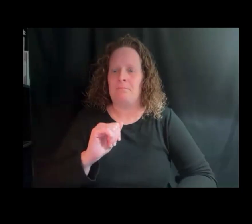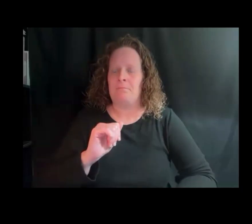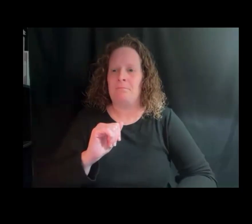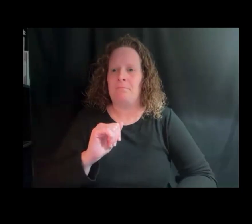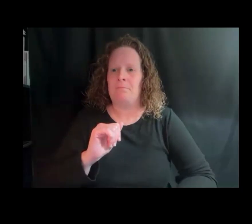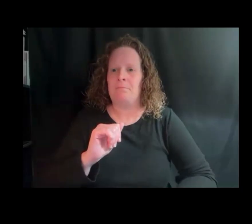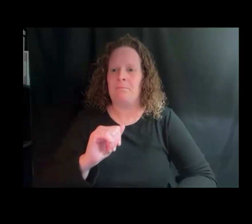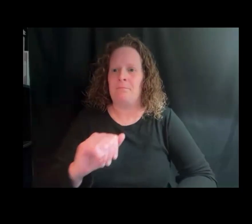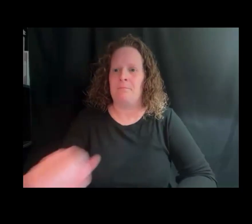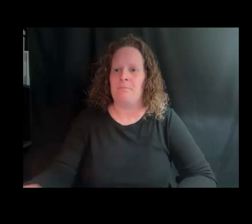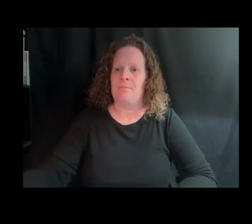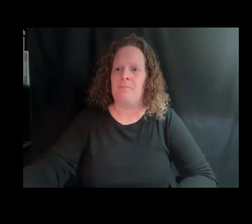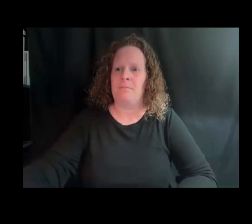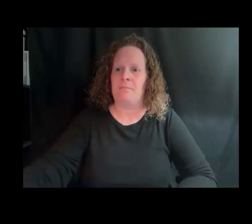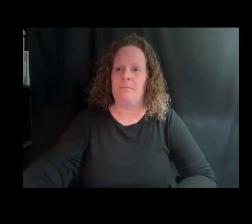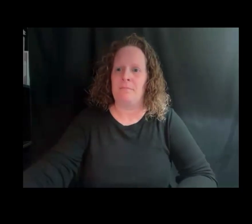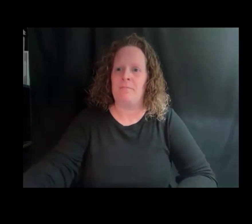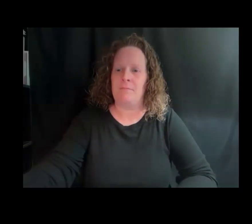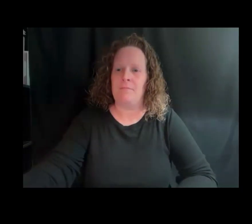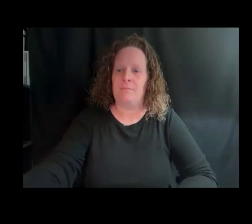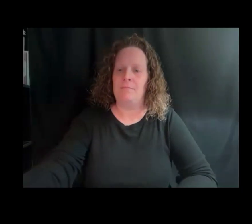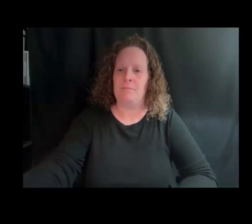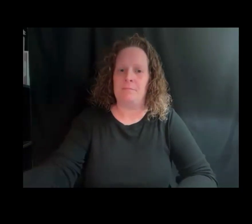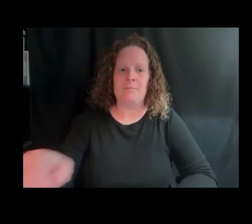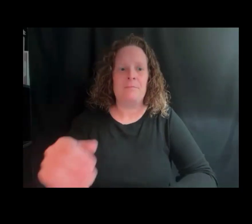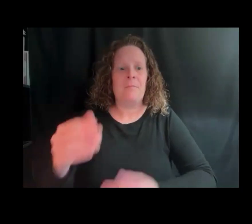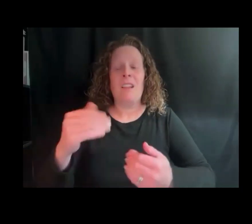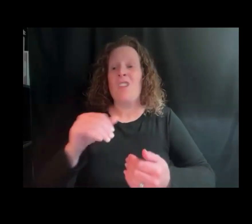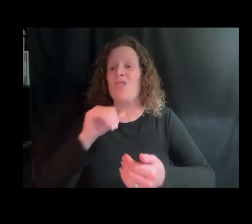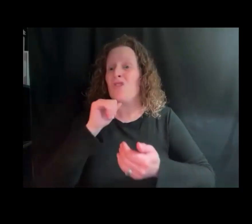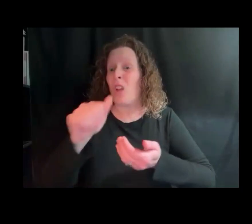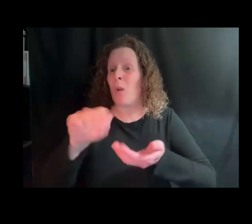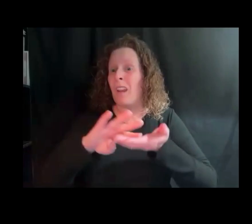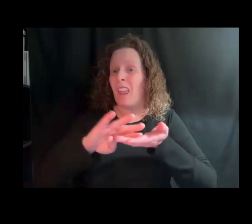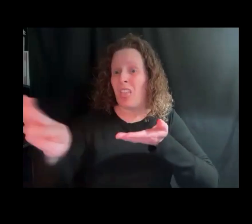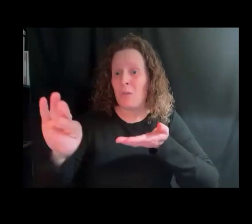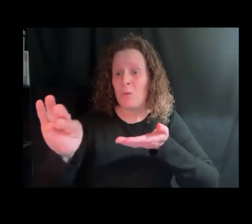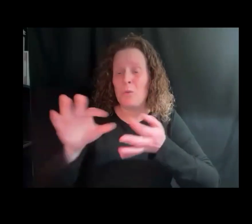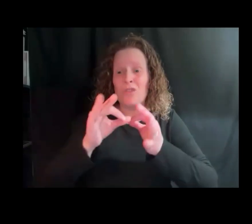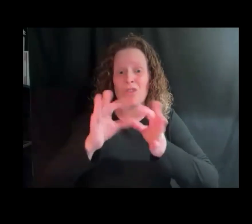your goal is not to walk between the working interpreter and the deaf student.